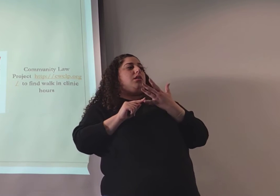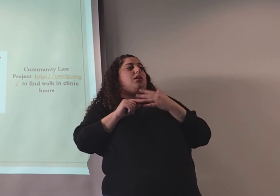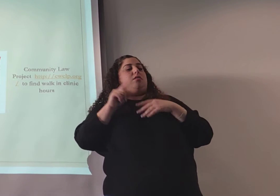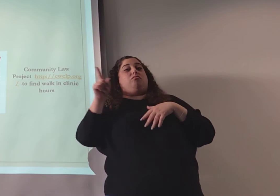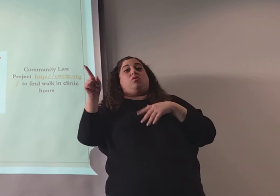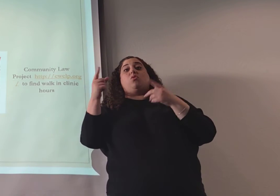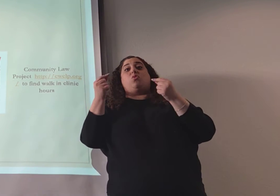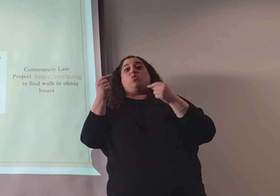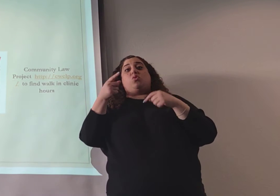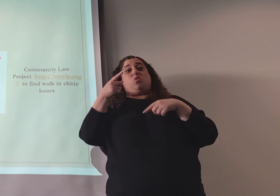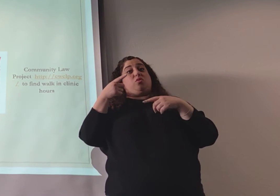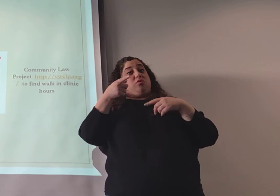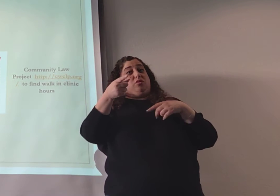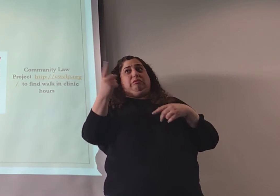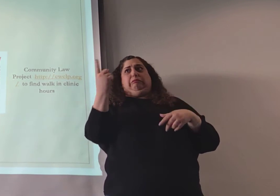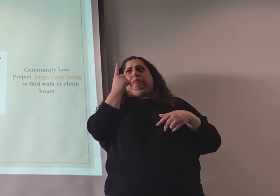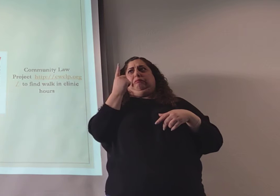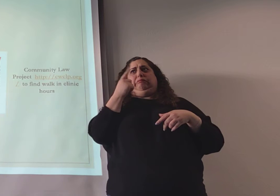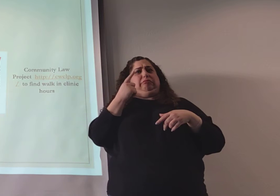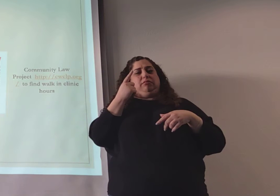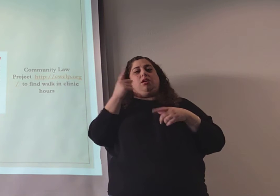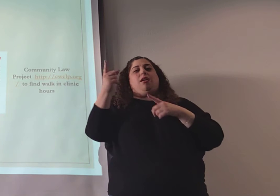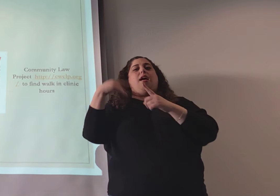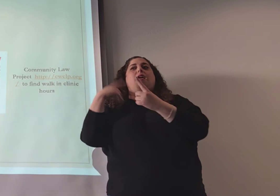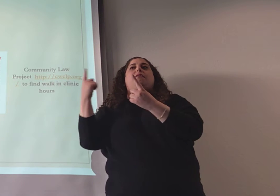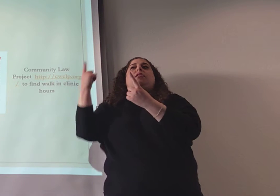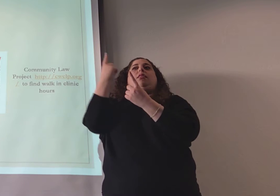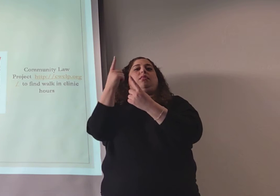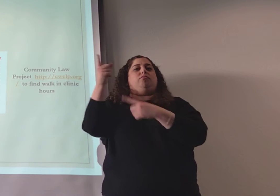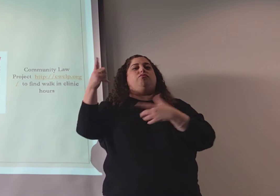might be a victim of harassment or discrimination.